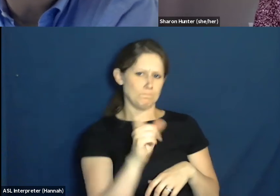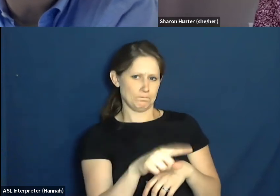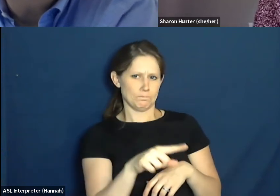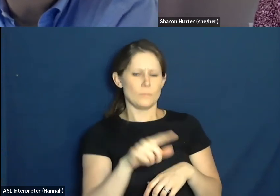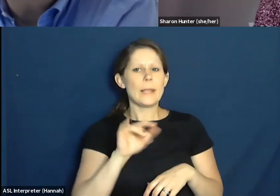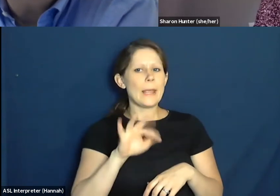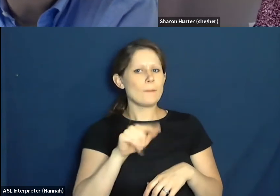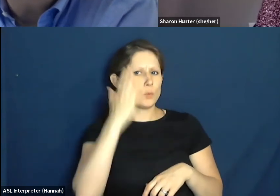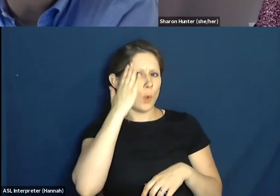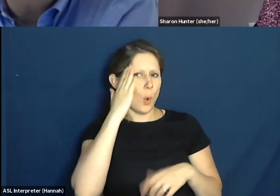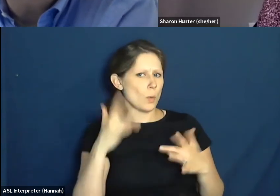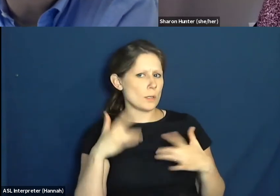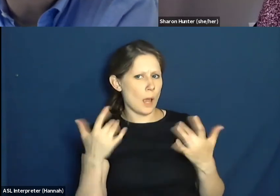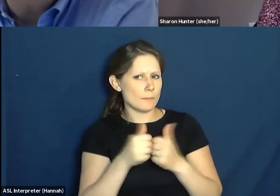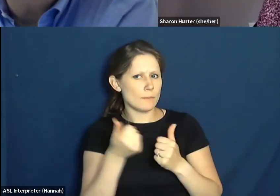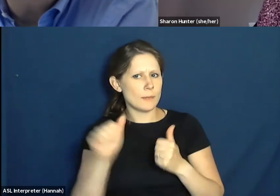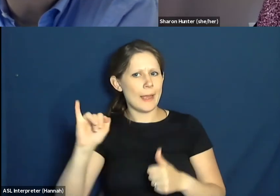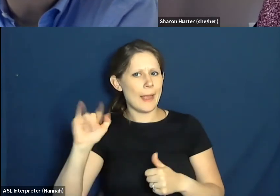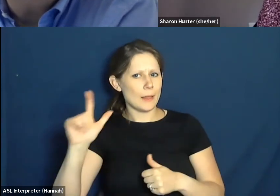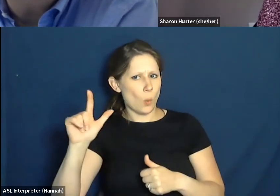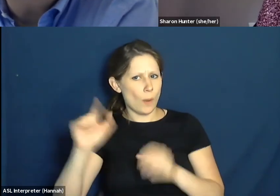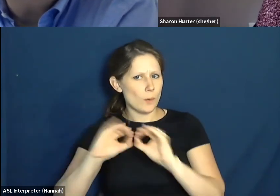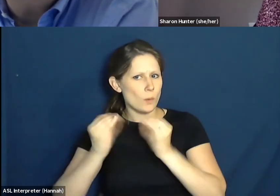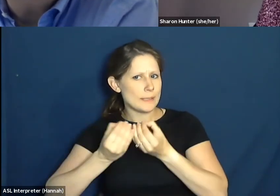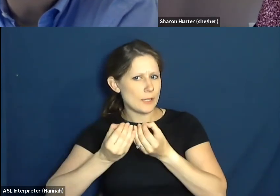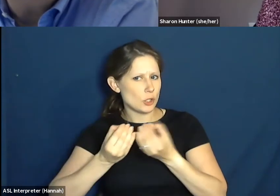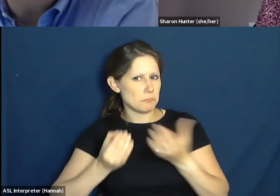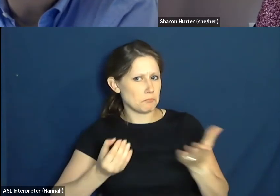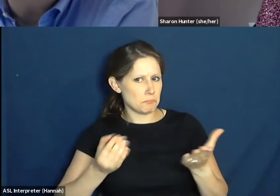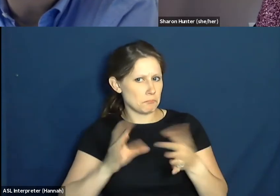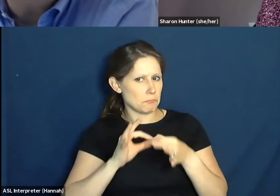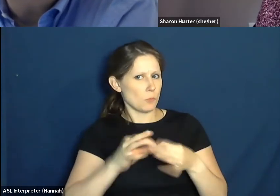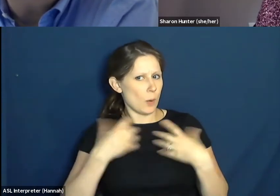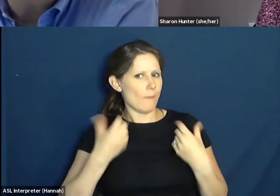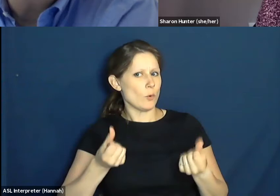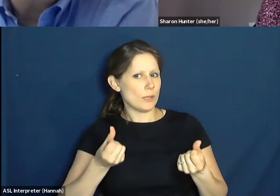going on with any Illinois organizations. As far as recovery. What have you heard?